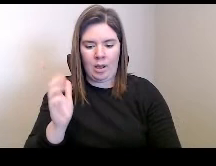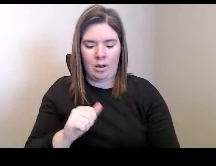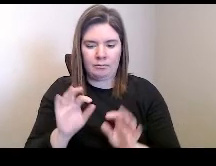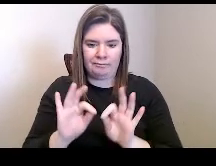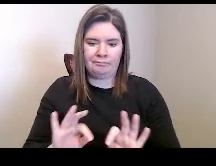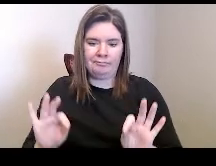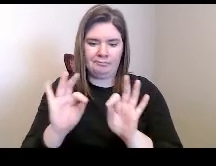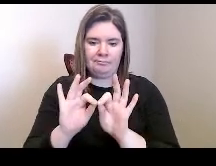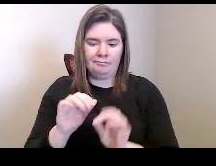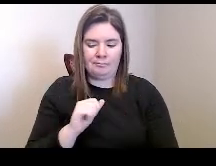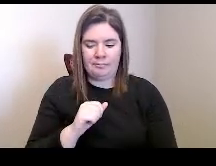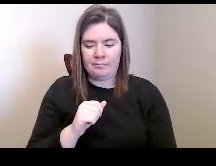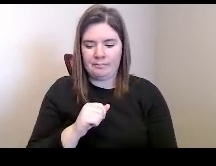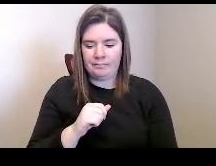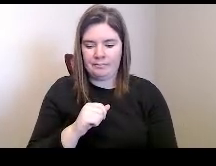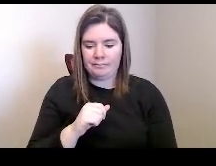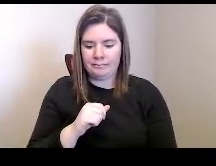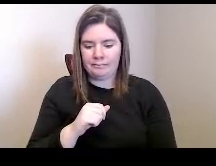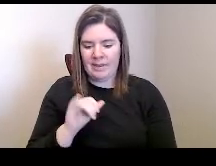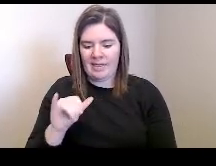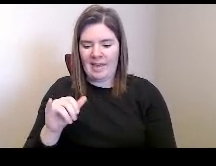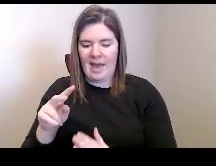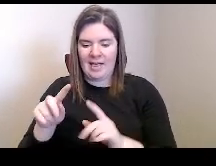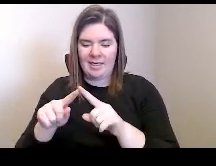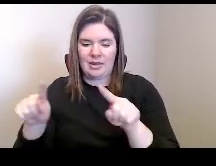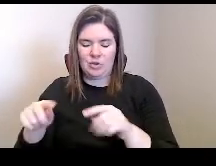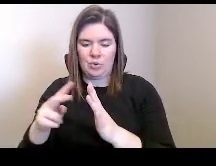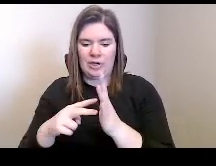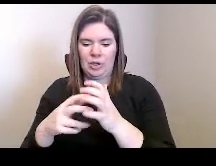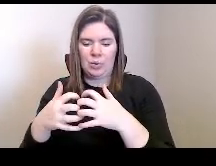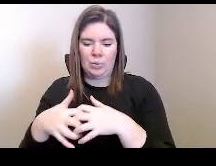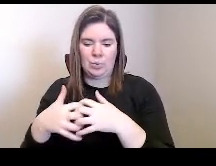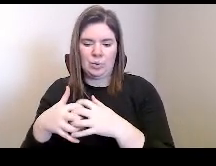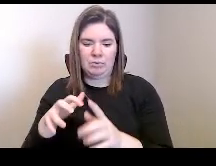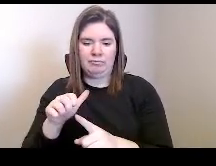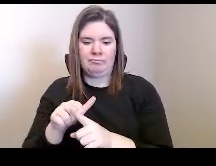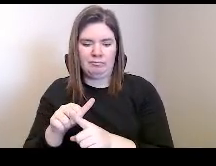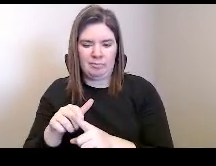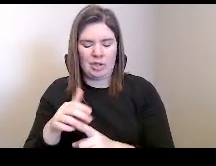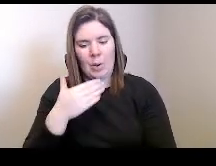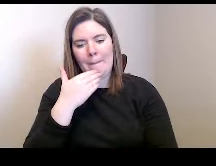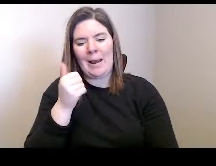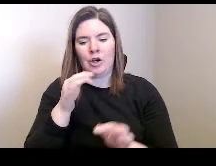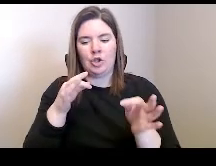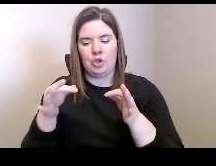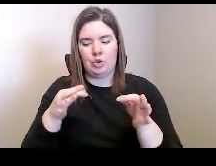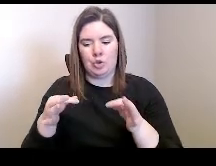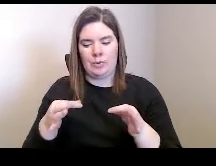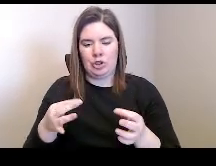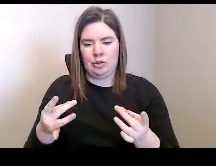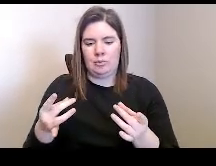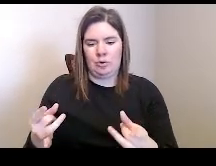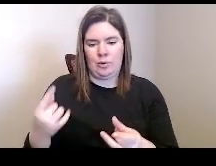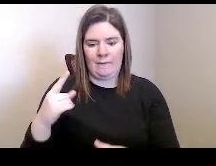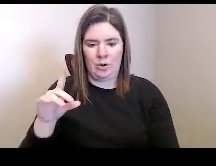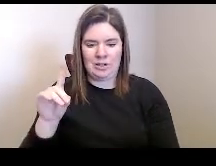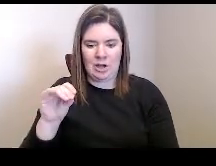that the screen will pick up on, so it just gives us a better description of what's in the document. So, for this demo, I'm just going to put in the title.